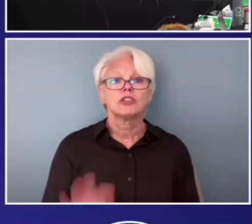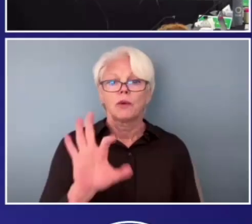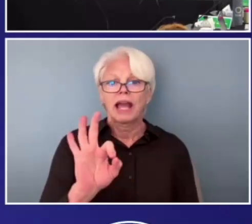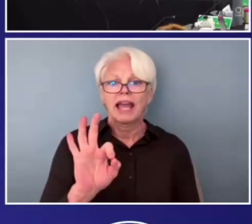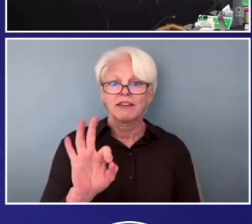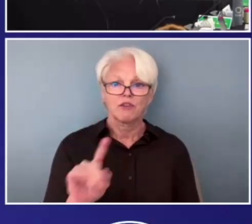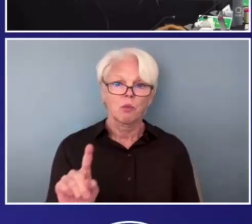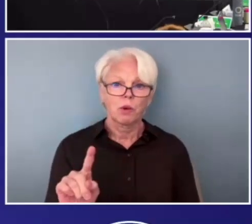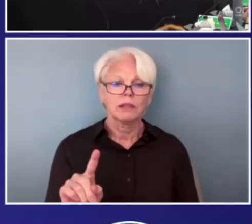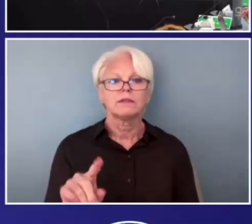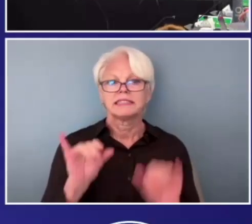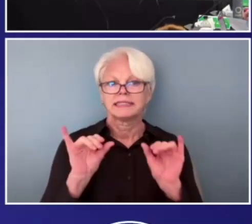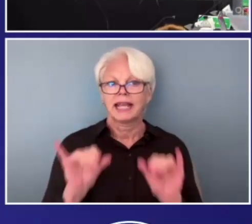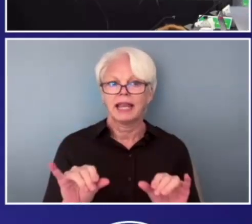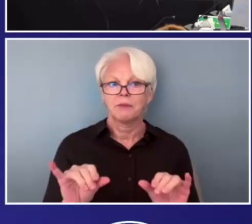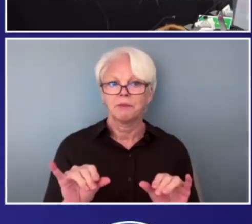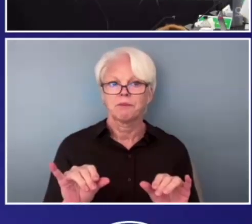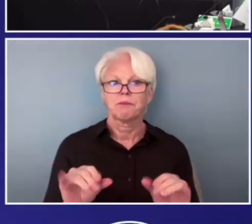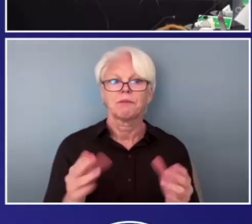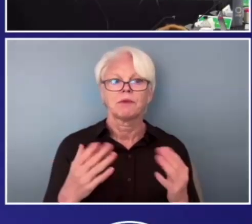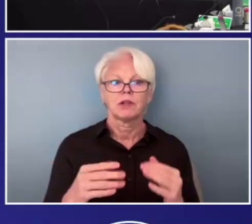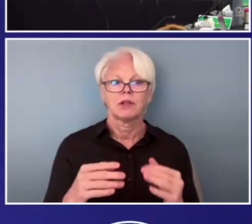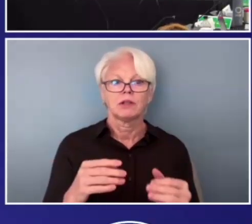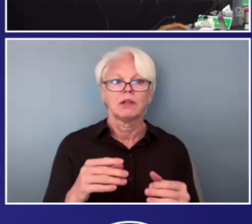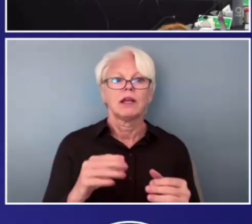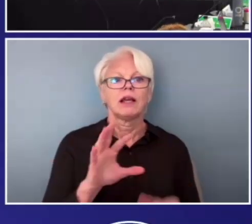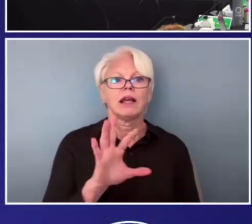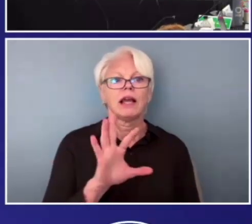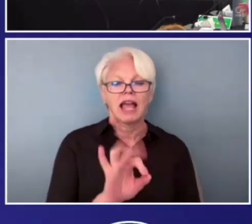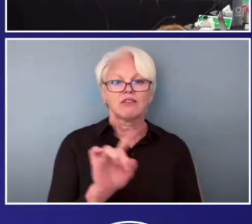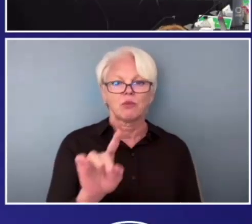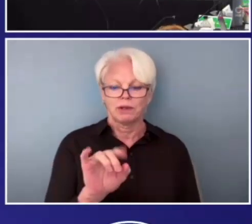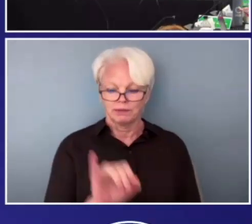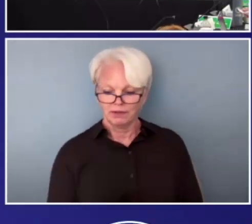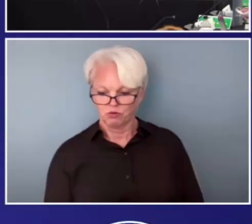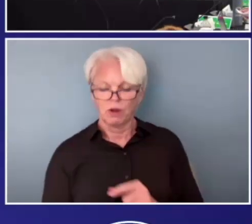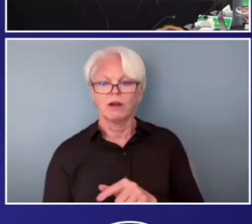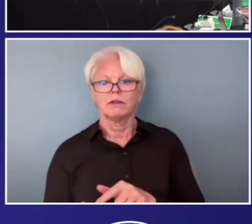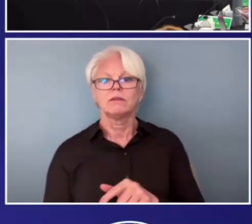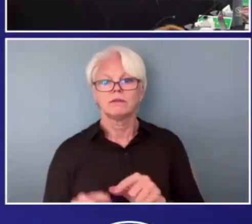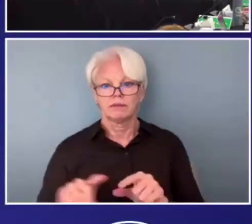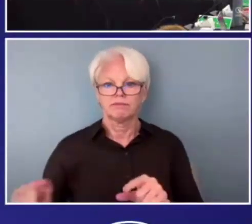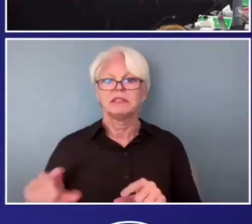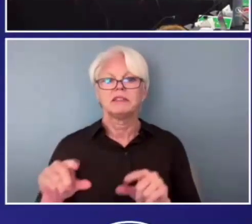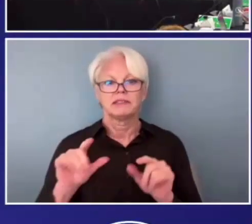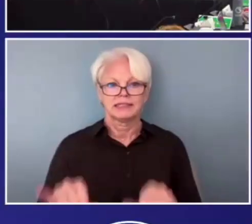Romanette one will stay the same. Romanette one stays the same. And that does indicate the $5.